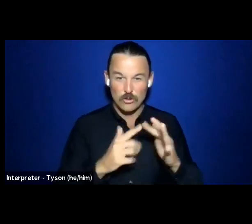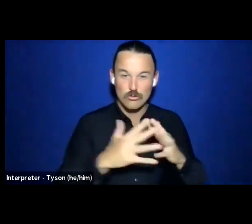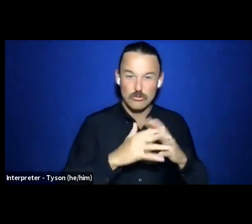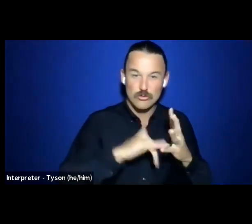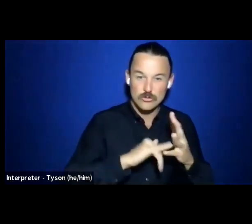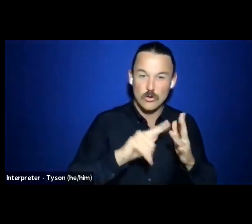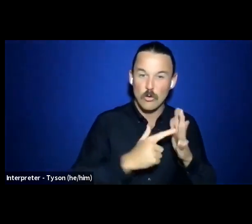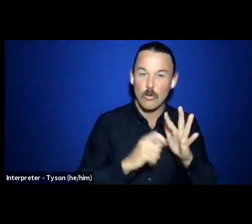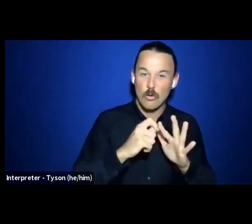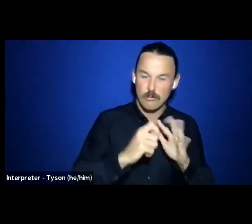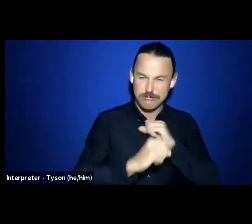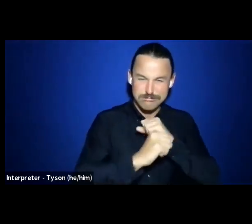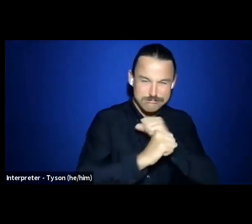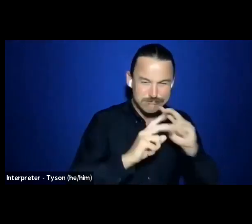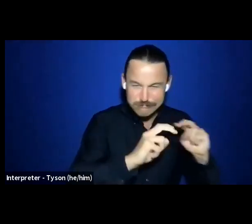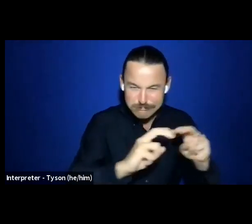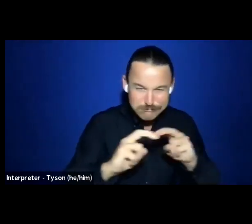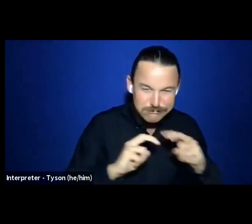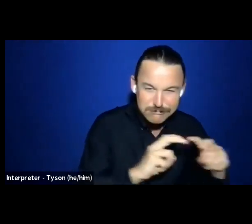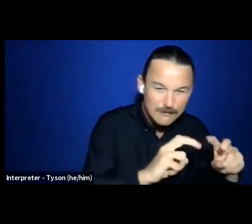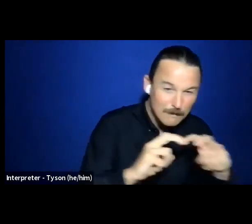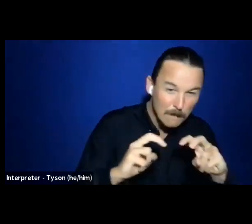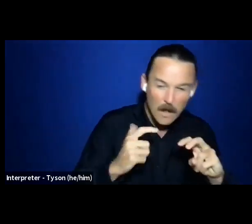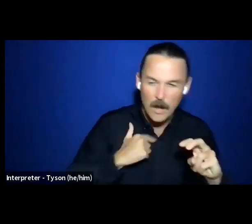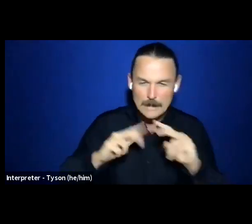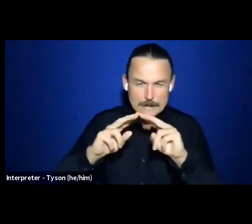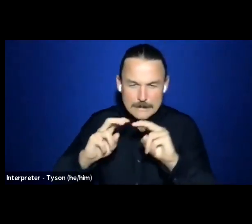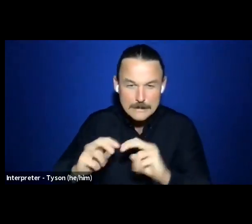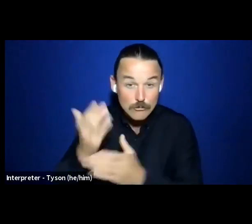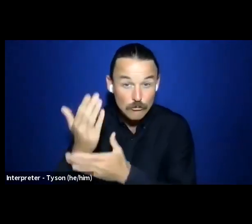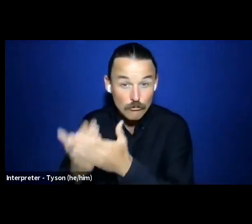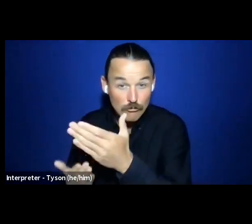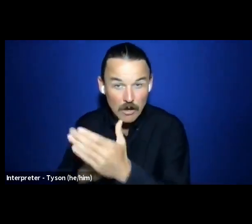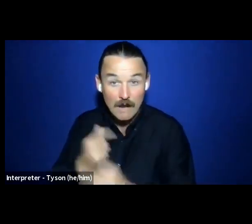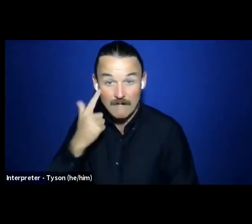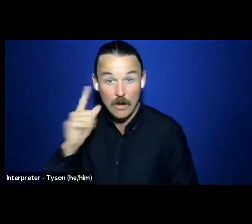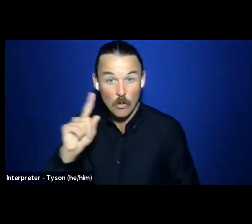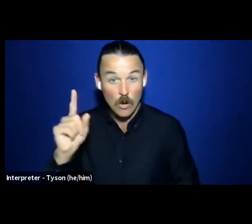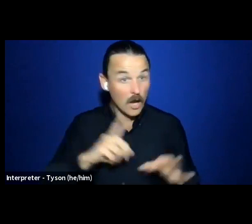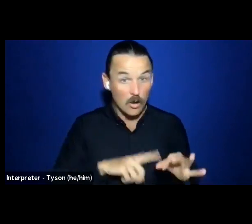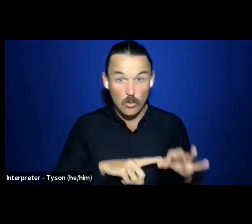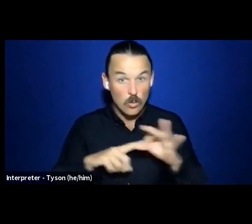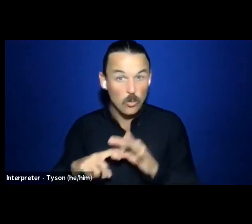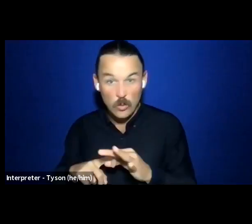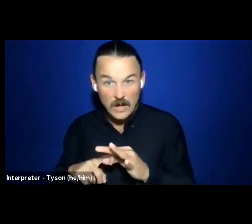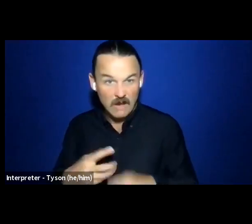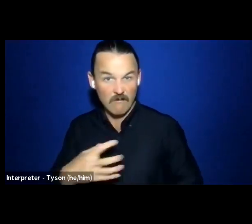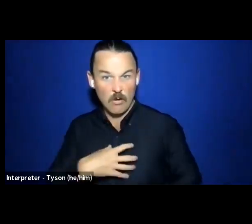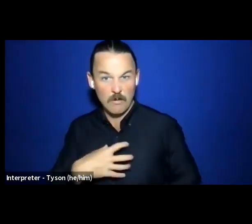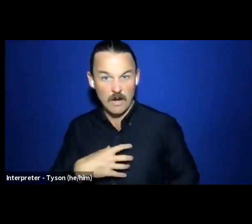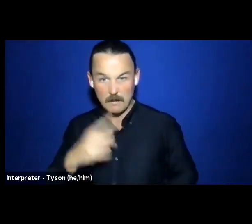So I investigated the time. that reviewed a story. and why And what was revealed was trenching qui phobia in the